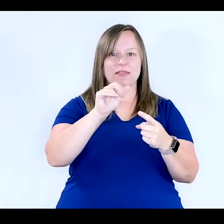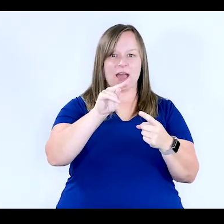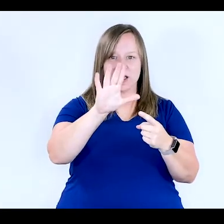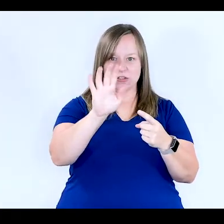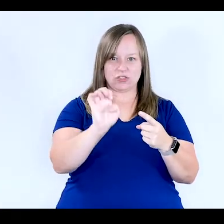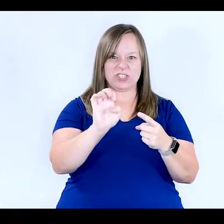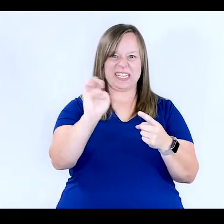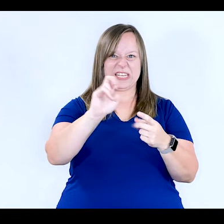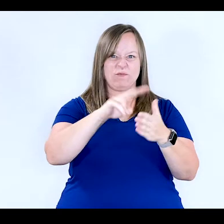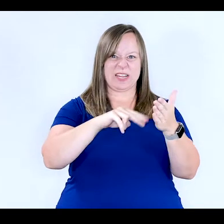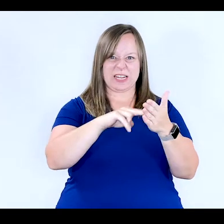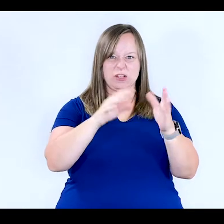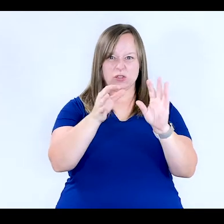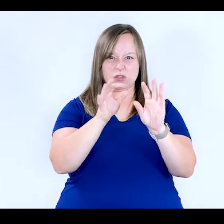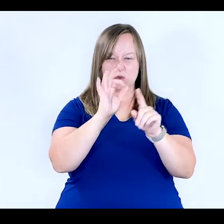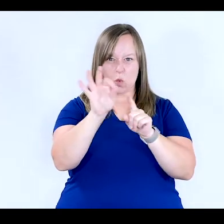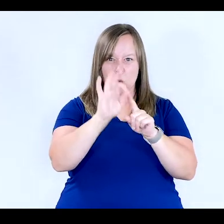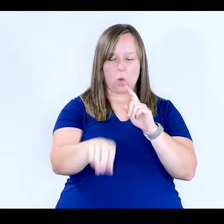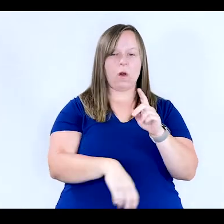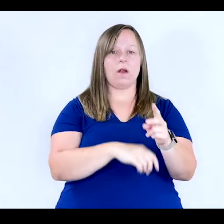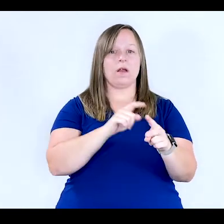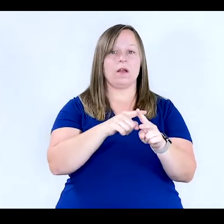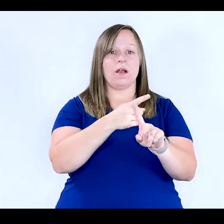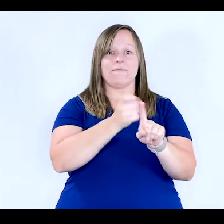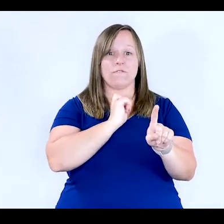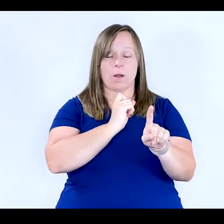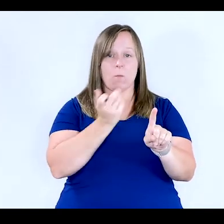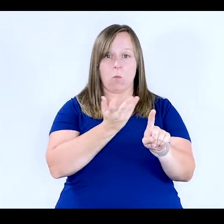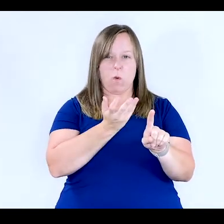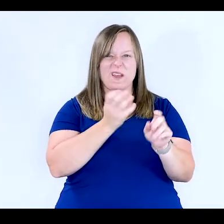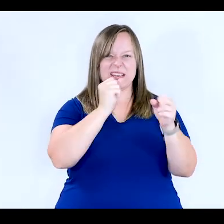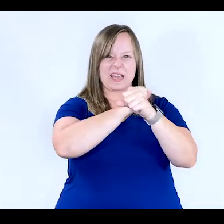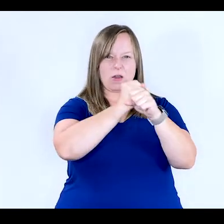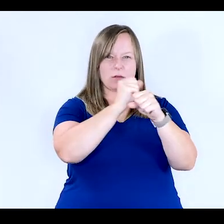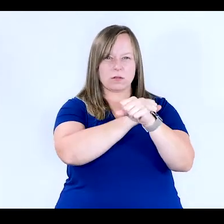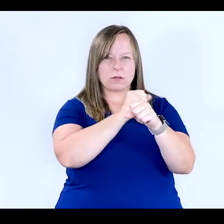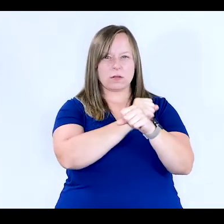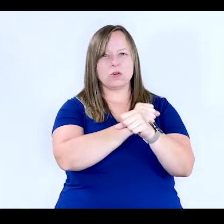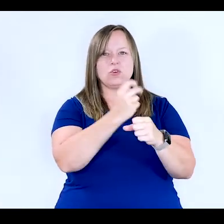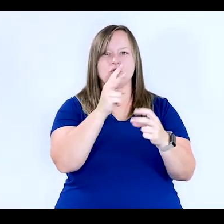Reading Ease Score. This statistic was derived from a calculation based on two